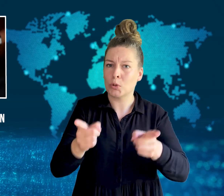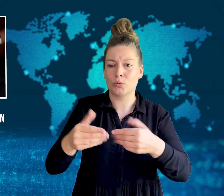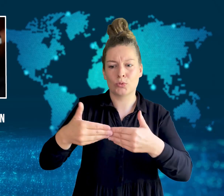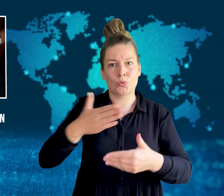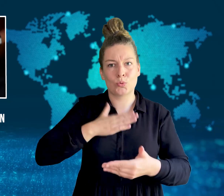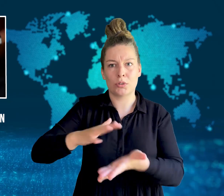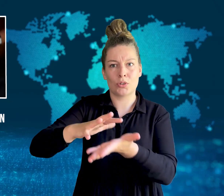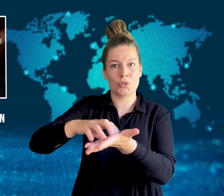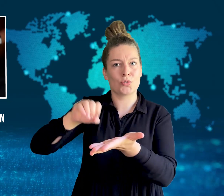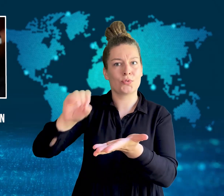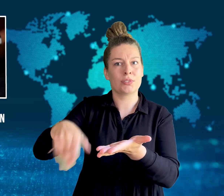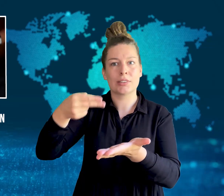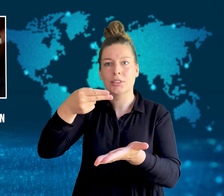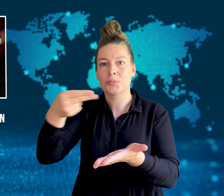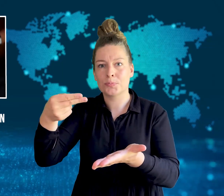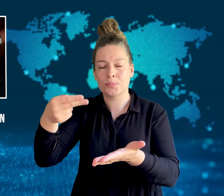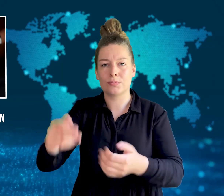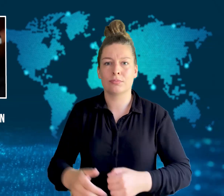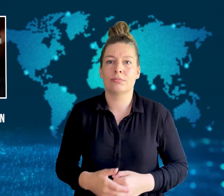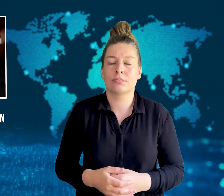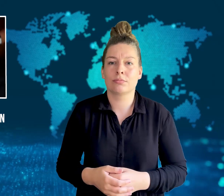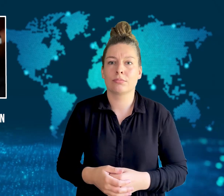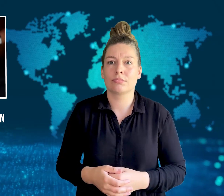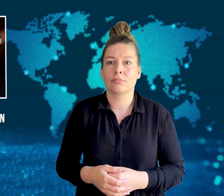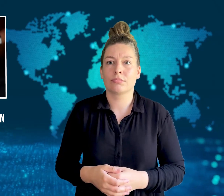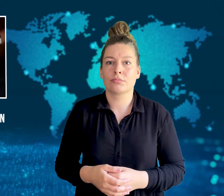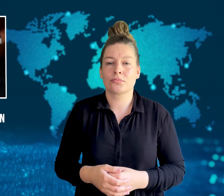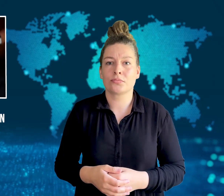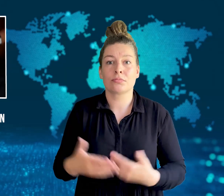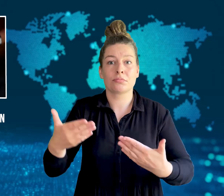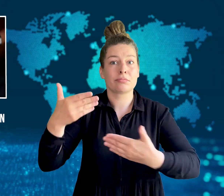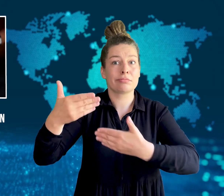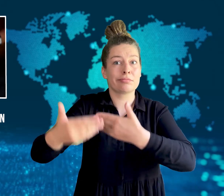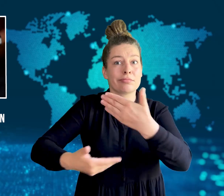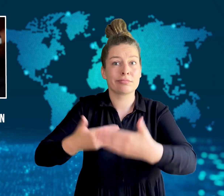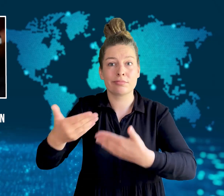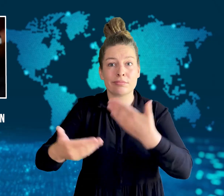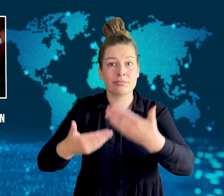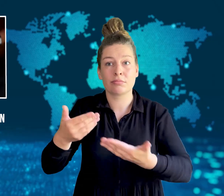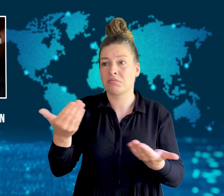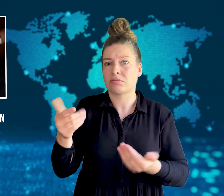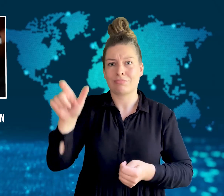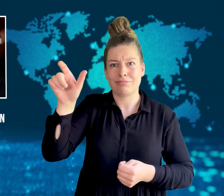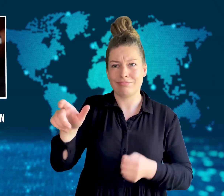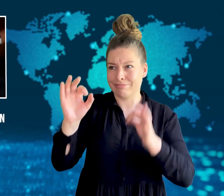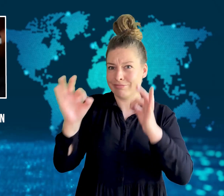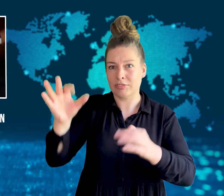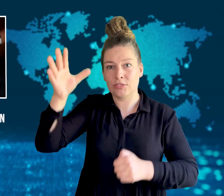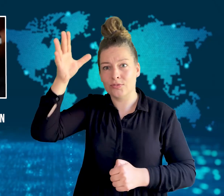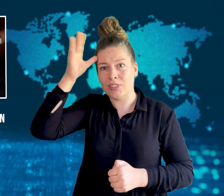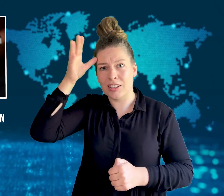The person whose name is removed would no longer be considered